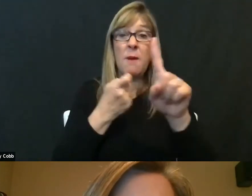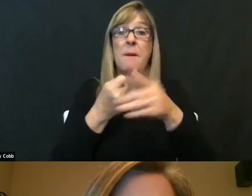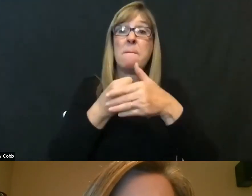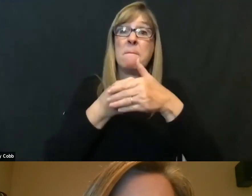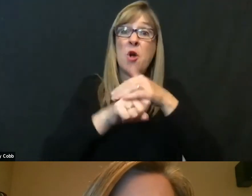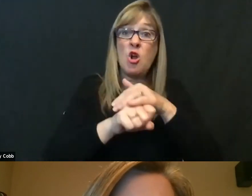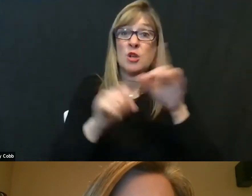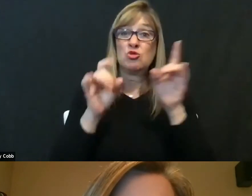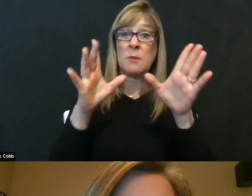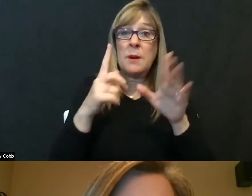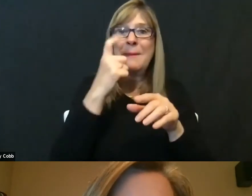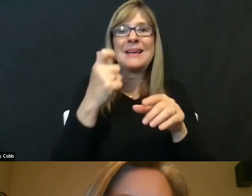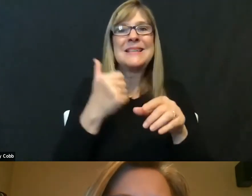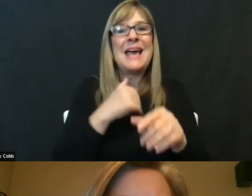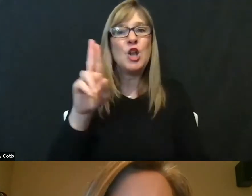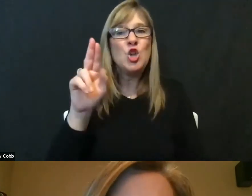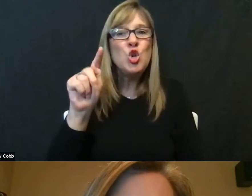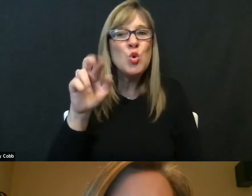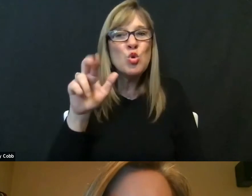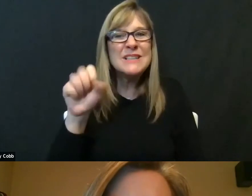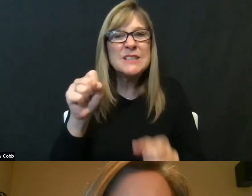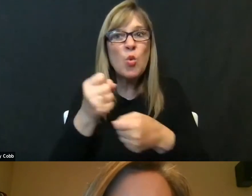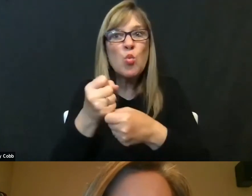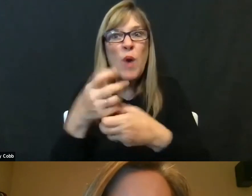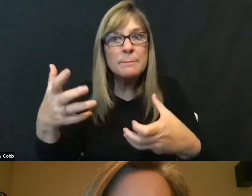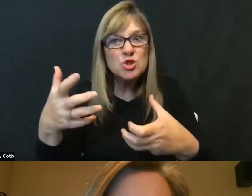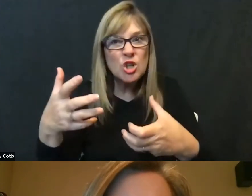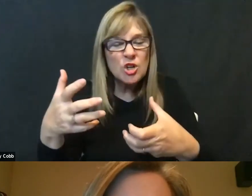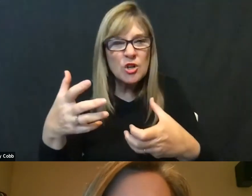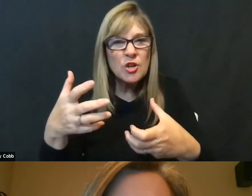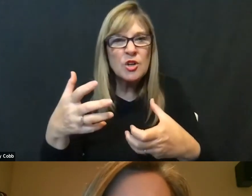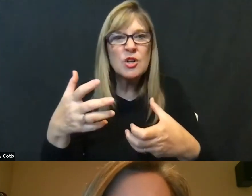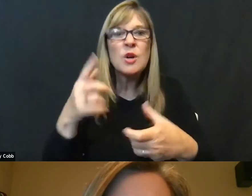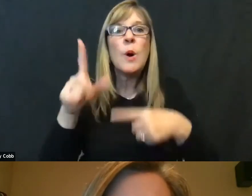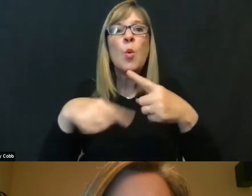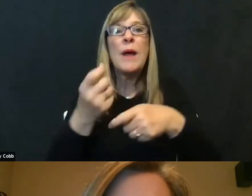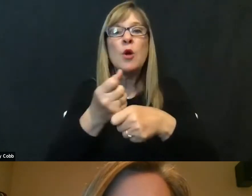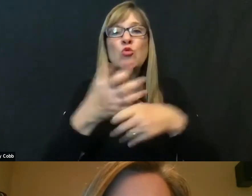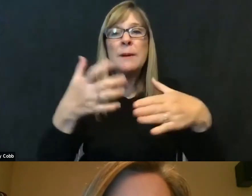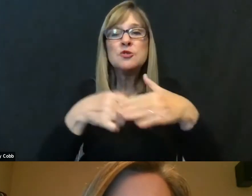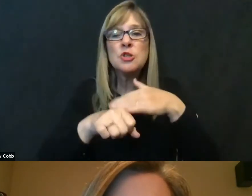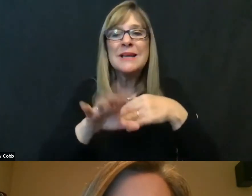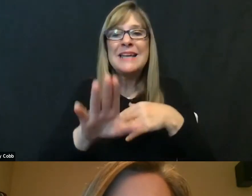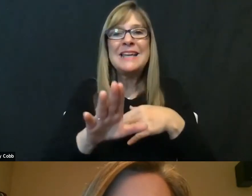I had a uterine rupture my delivery and when my uterus ruptured Micah's right side